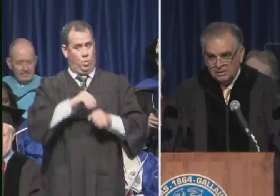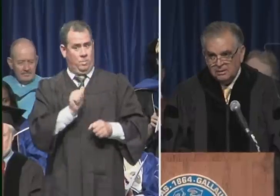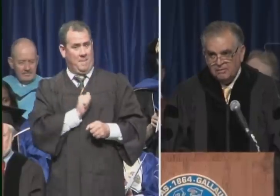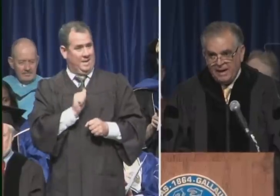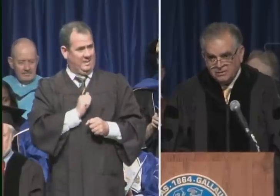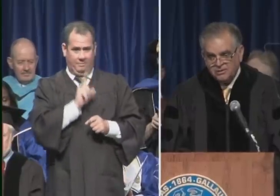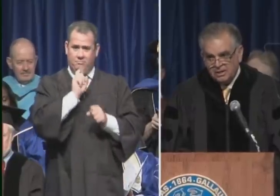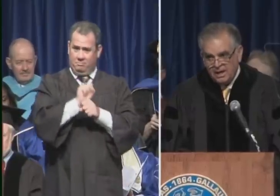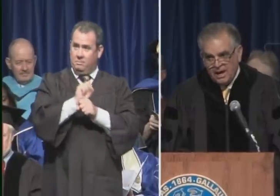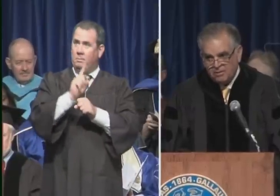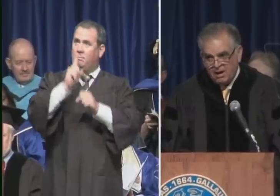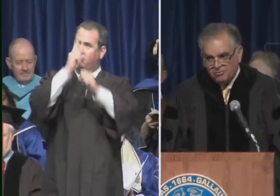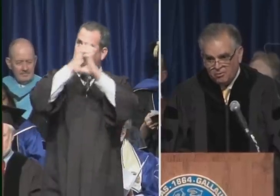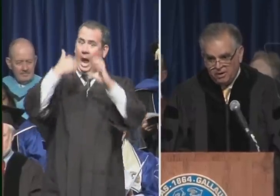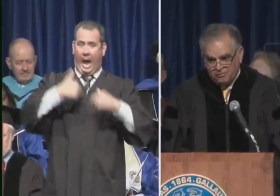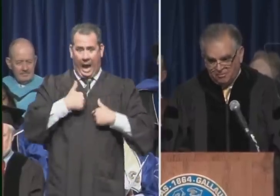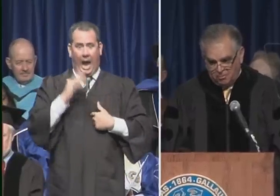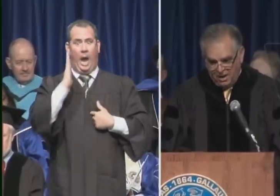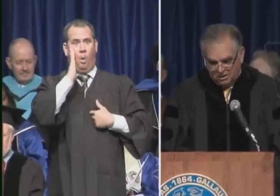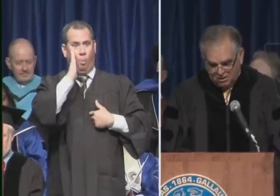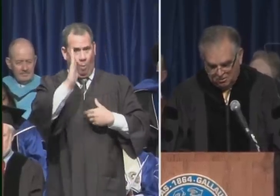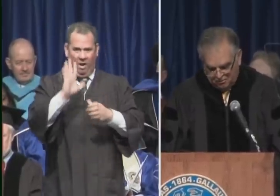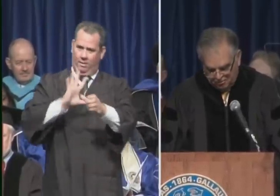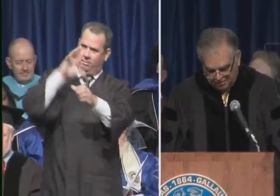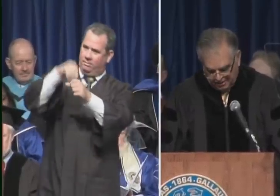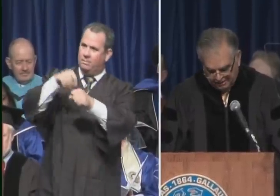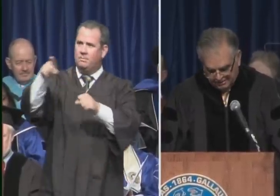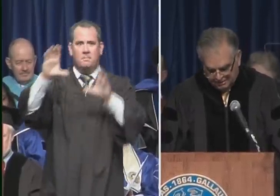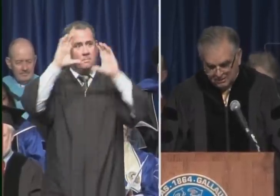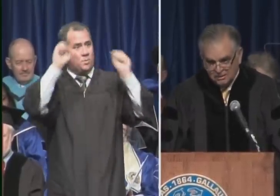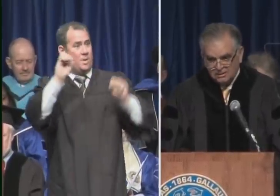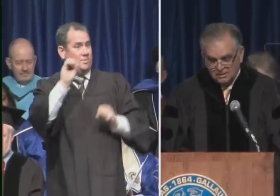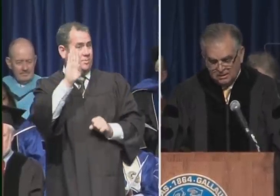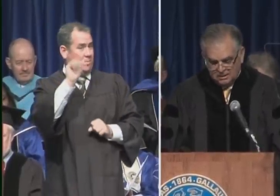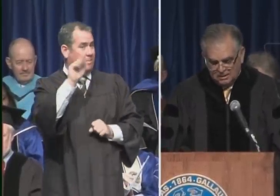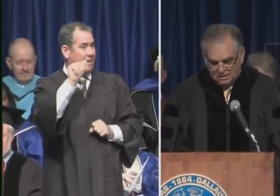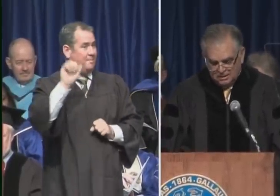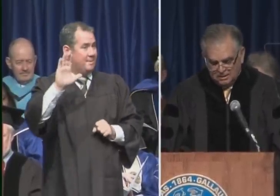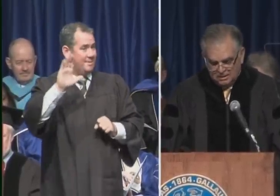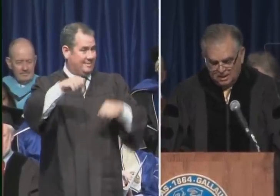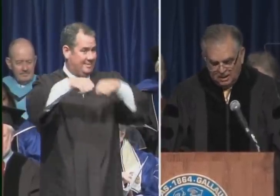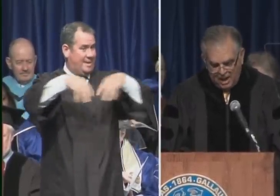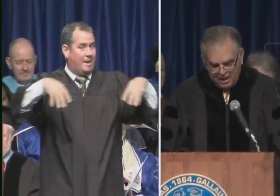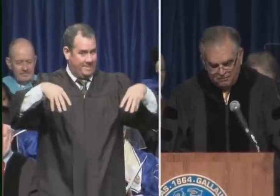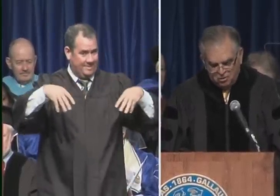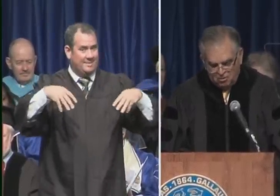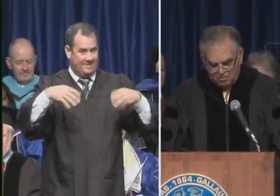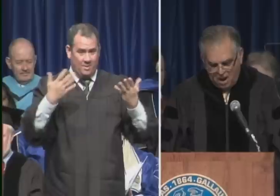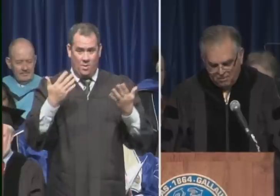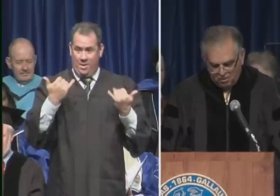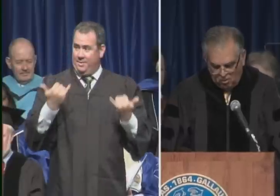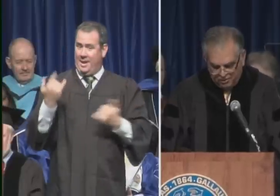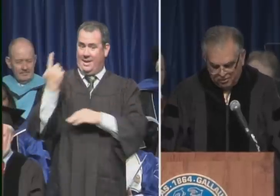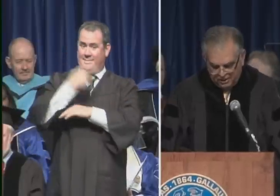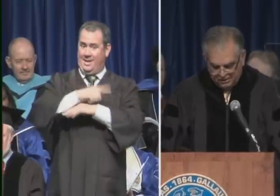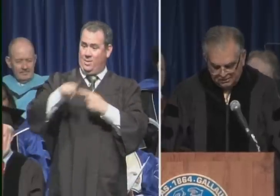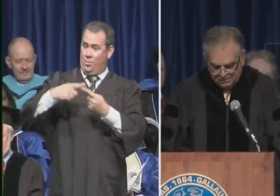That's the day I graduated from Bradley university. A lot of you are probably wondering